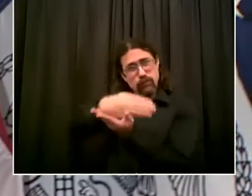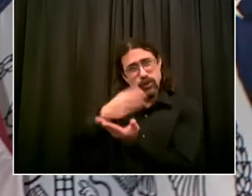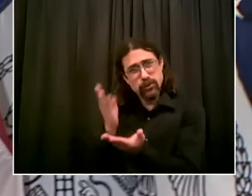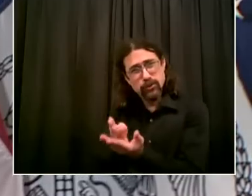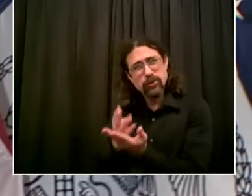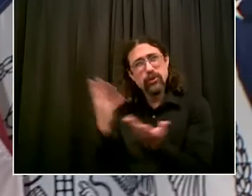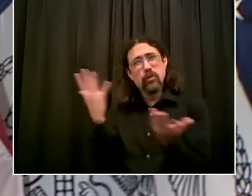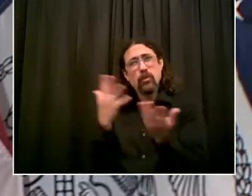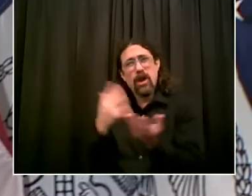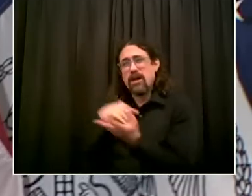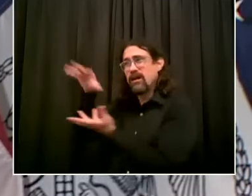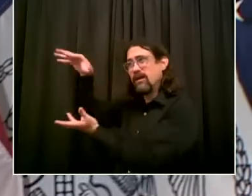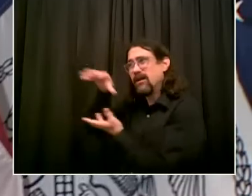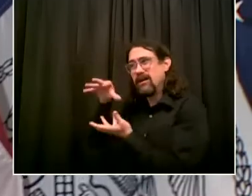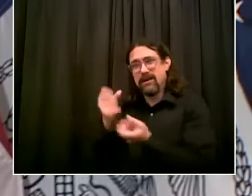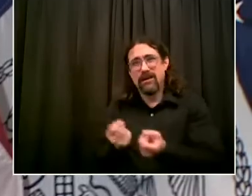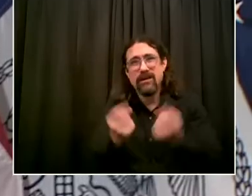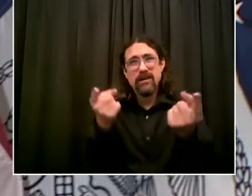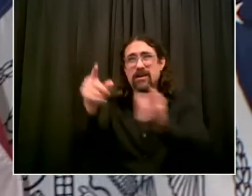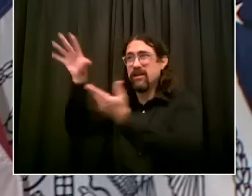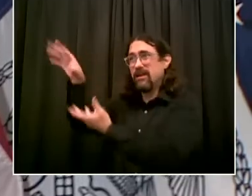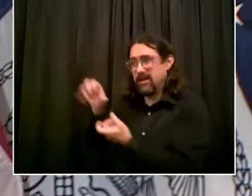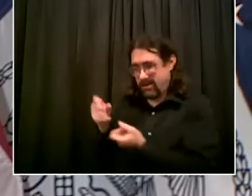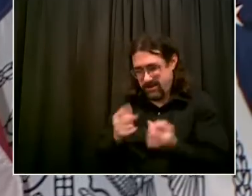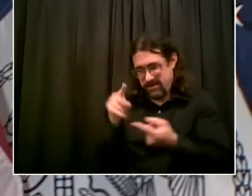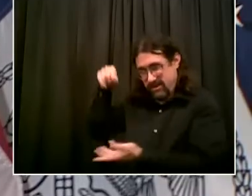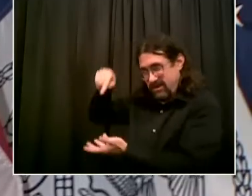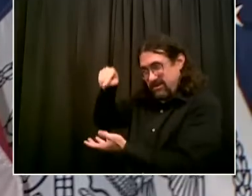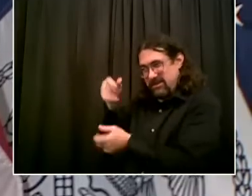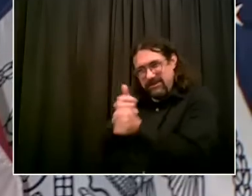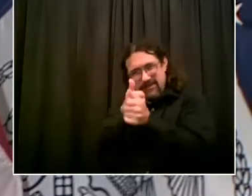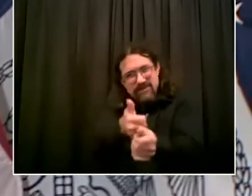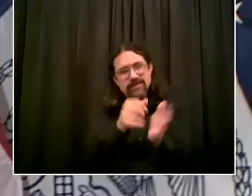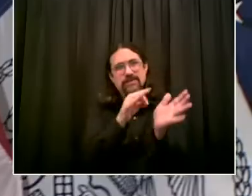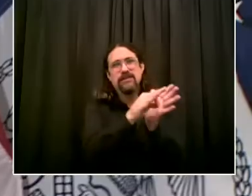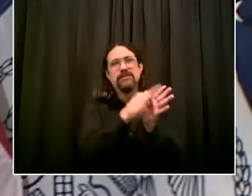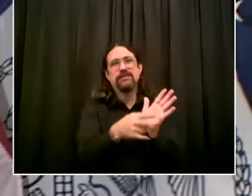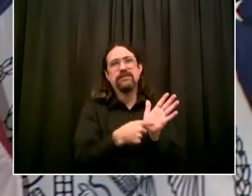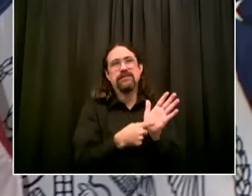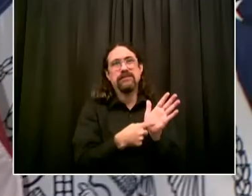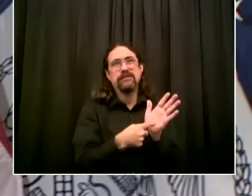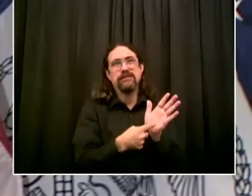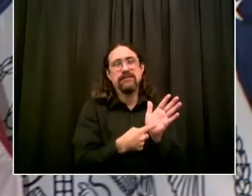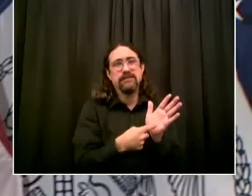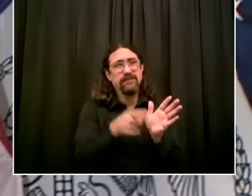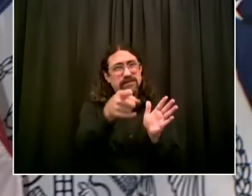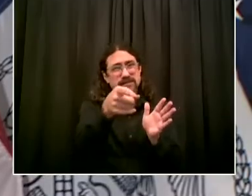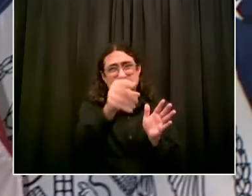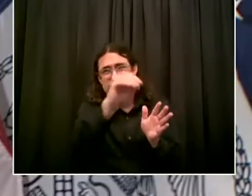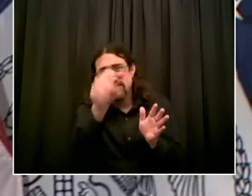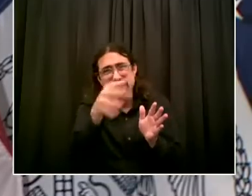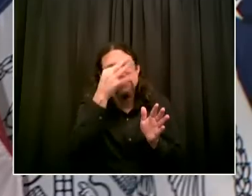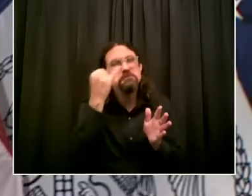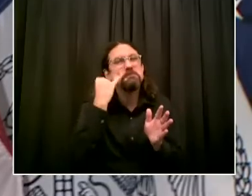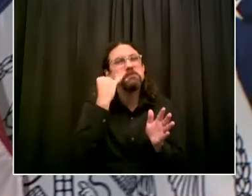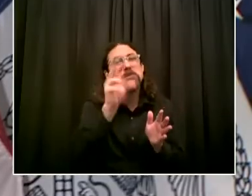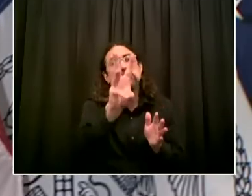IT DETERMINES HOW MUCH MONEY WE GET AND HOW MUCH REPRESENTATION WE GET. IT IS UUP PERSONAL. IF YOUR CITY CONTINUES TO CLOSOSTHE E GAP WITH THE REST OF THE COUNTRY, WE MAXIMIZE OUR